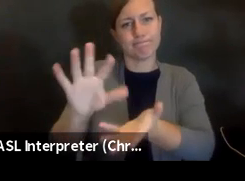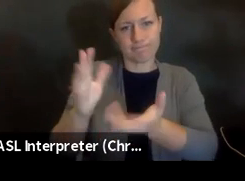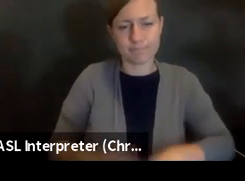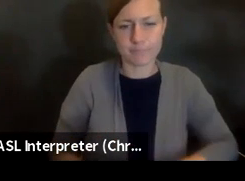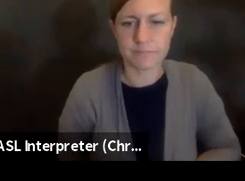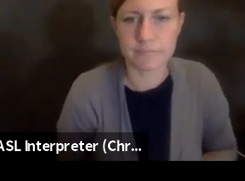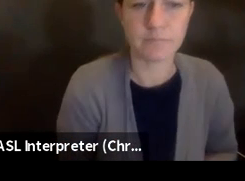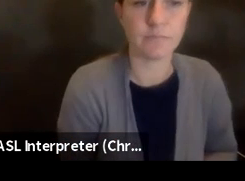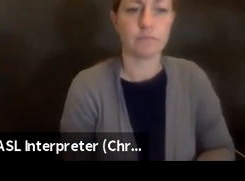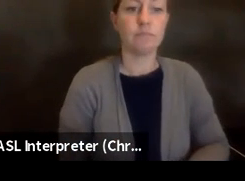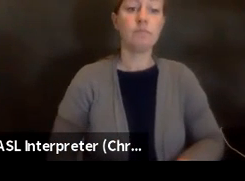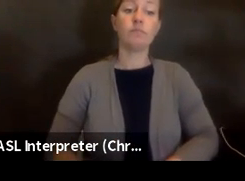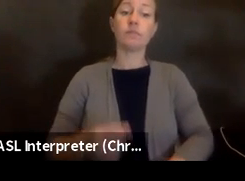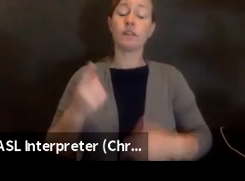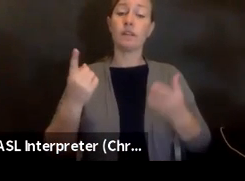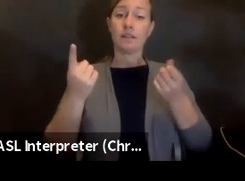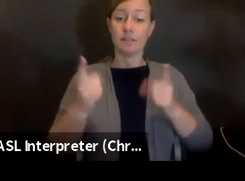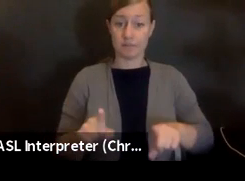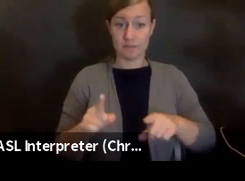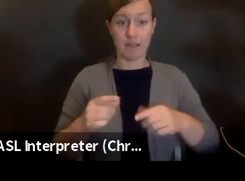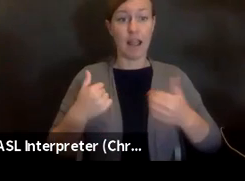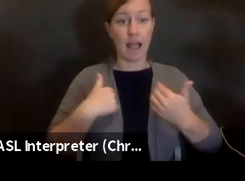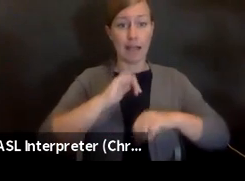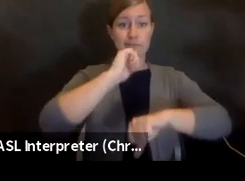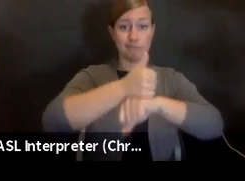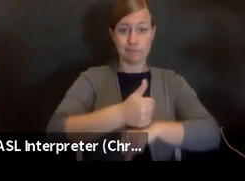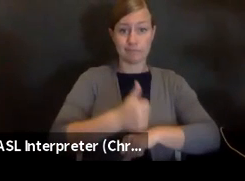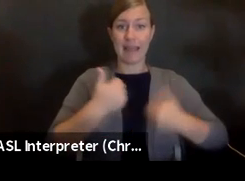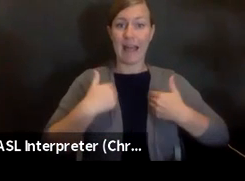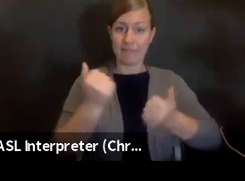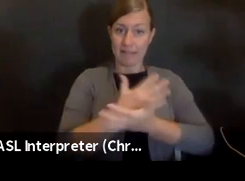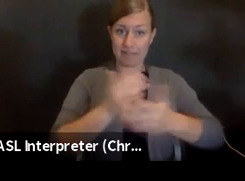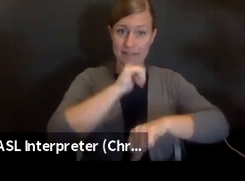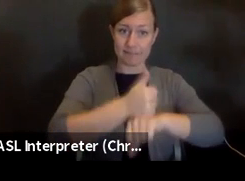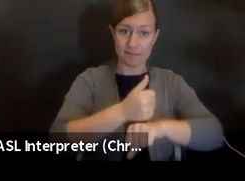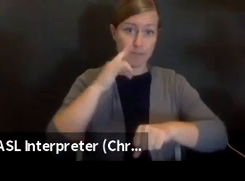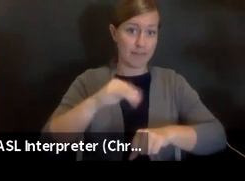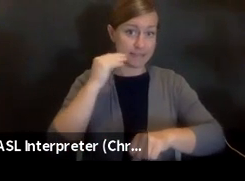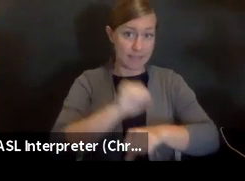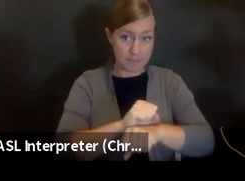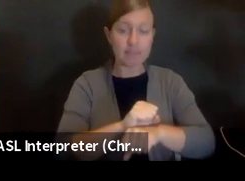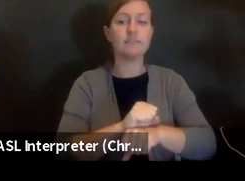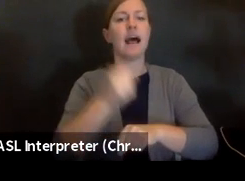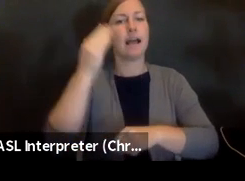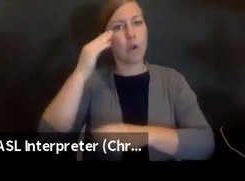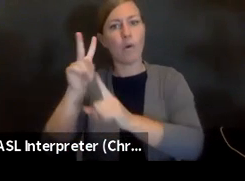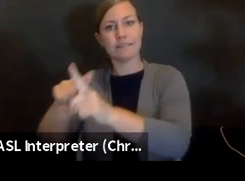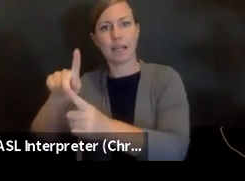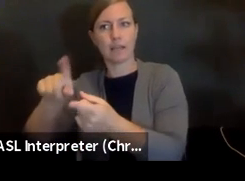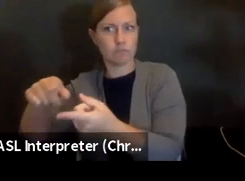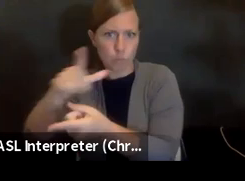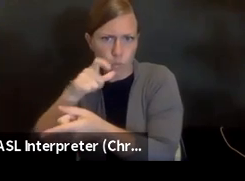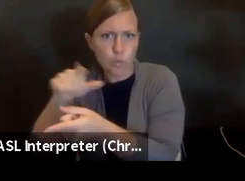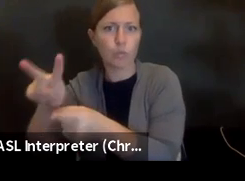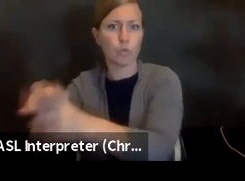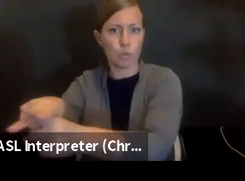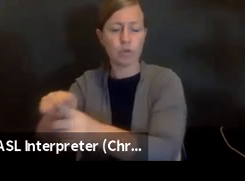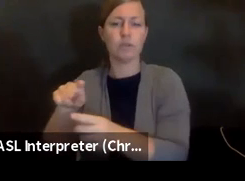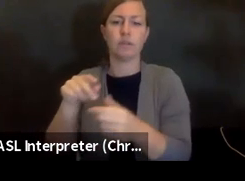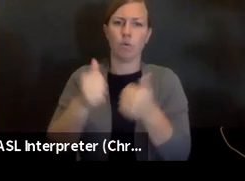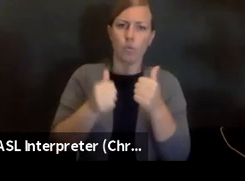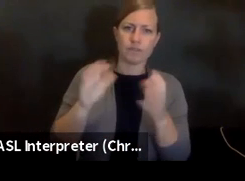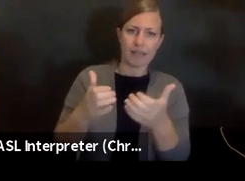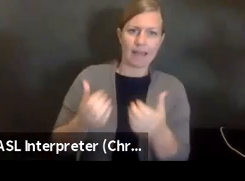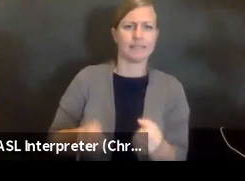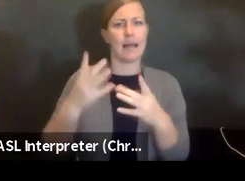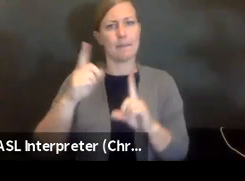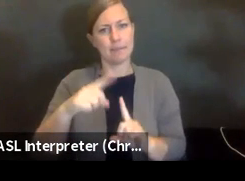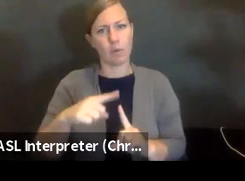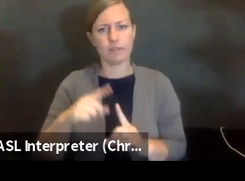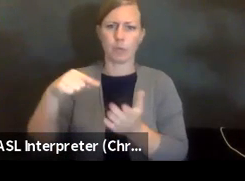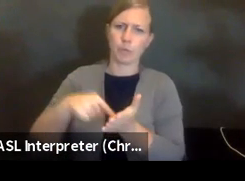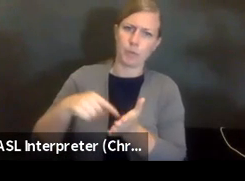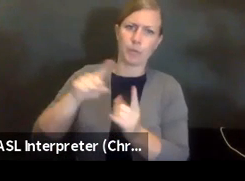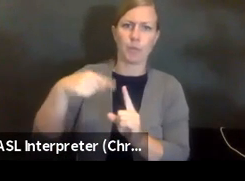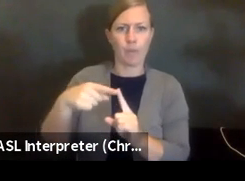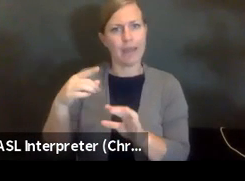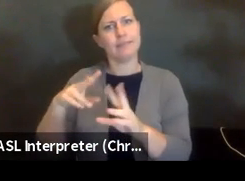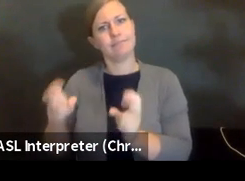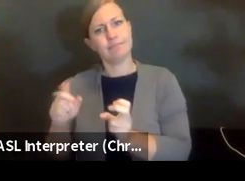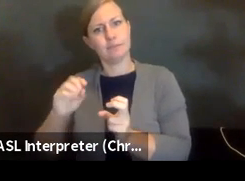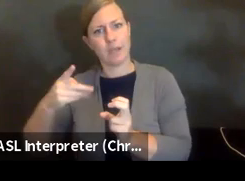Katherine Livick - ESD 112: Once I have all of my parameters figured out for my assignment. I know who I'm assigning it to, what class, how many points, when it's due, the topic, all this good stuff. What I'm attaching...